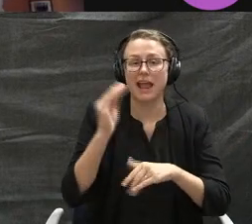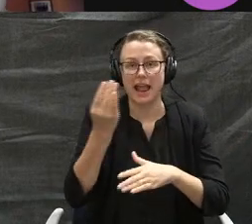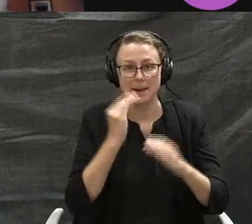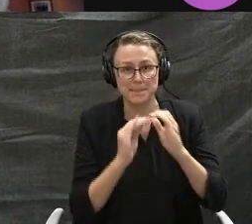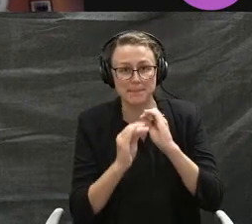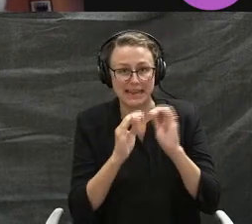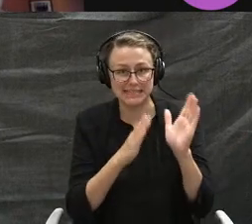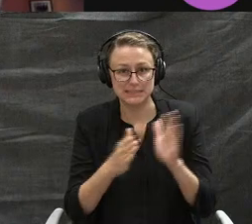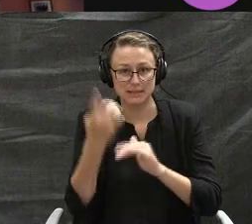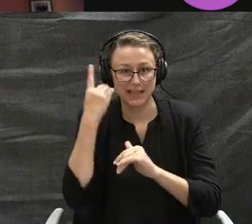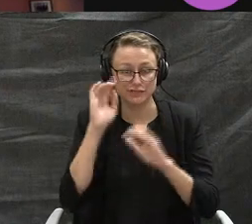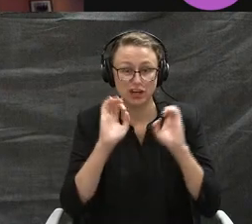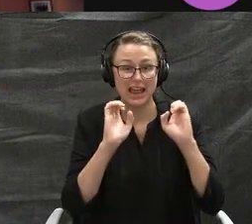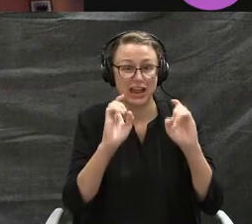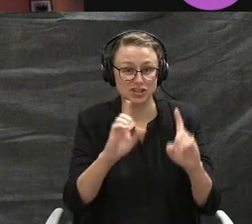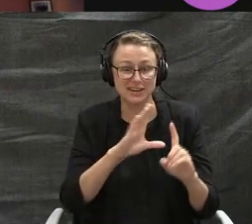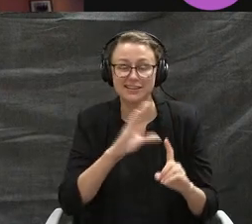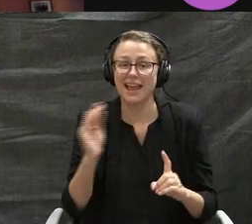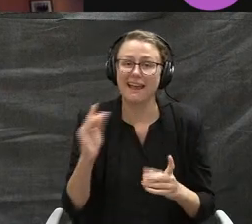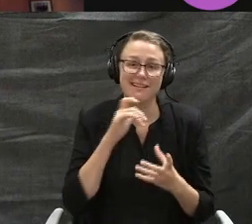education and non instructional spaces.